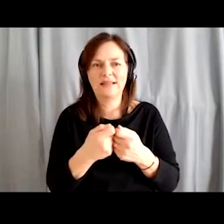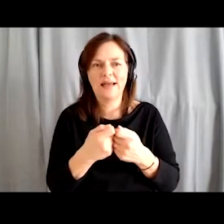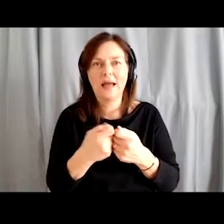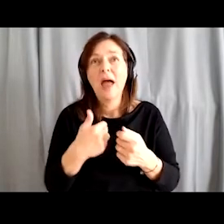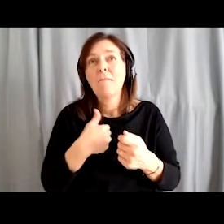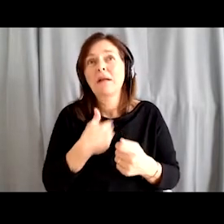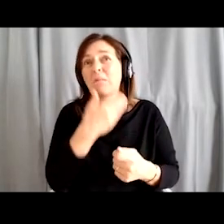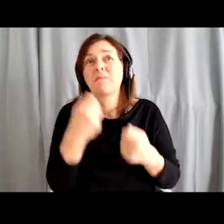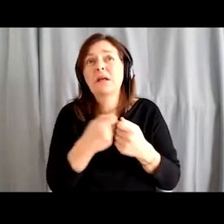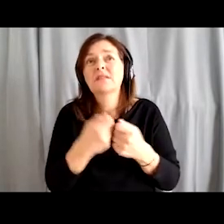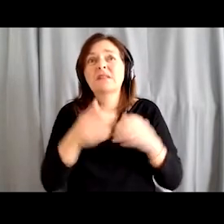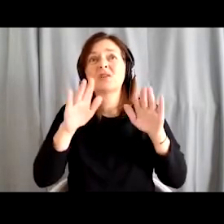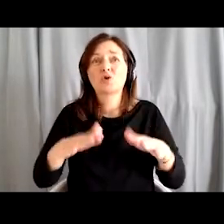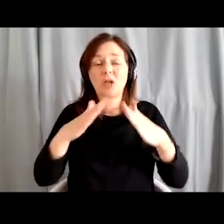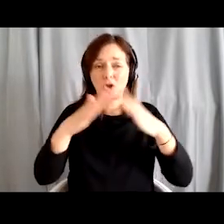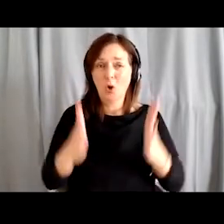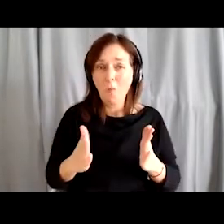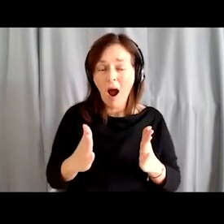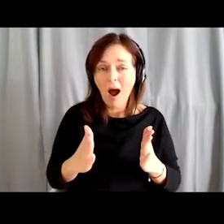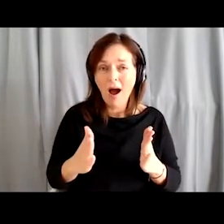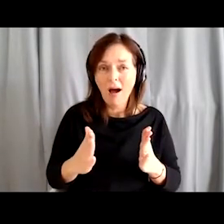to sit at home and feel sorry for myself.